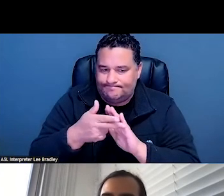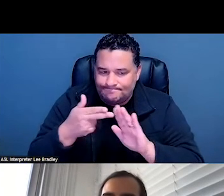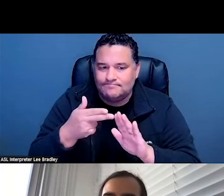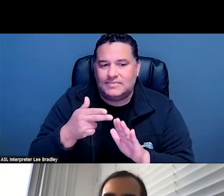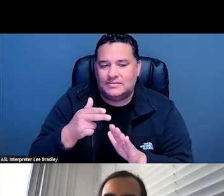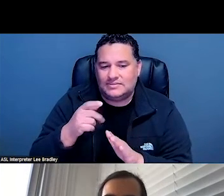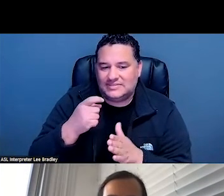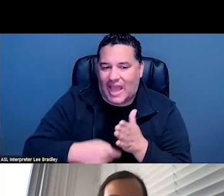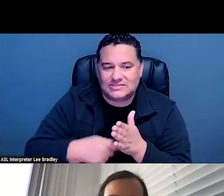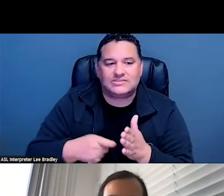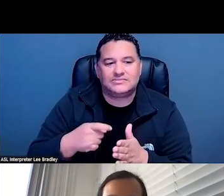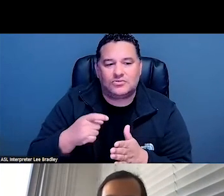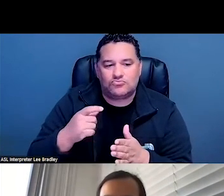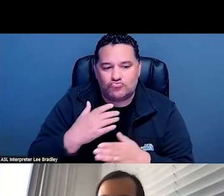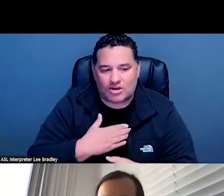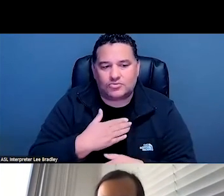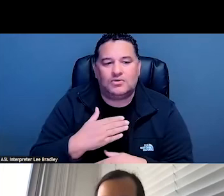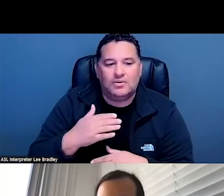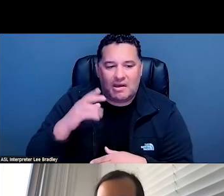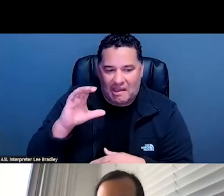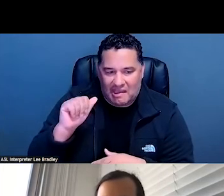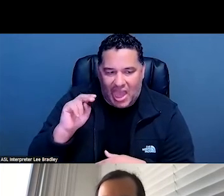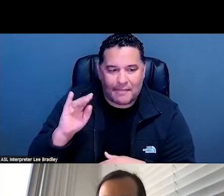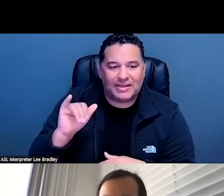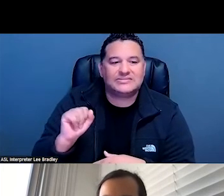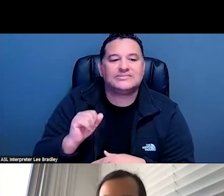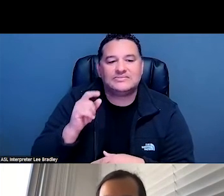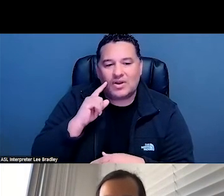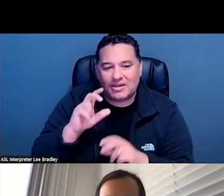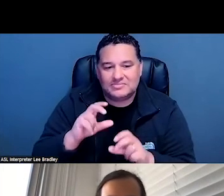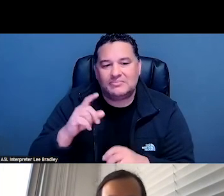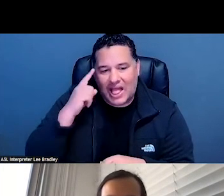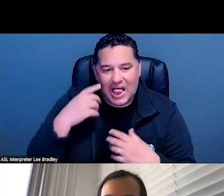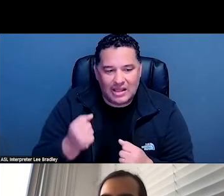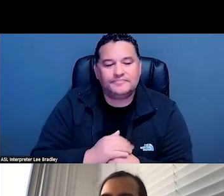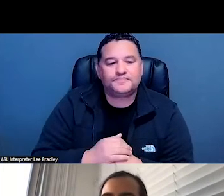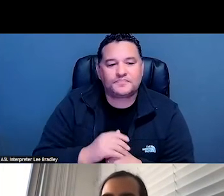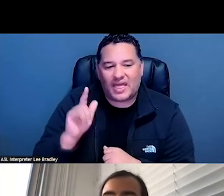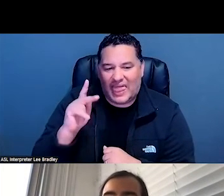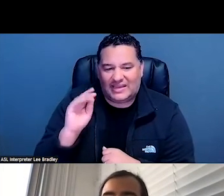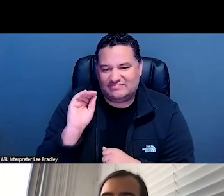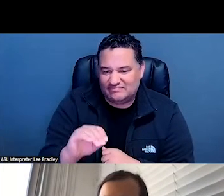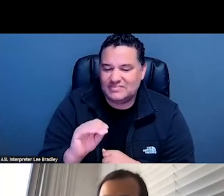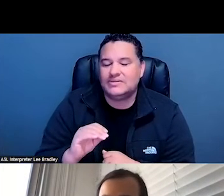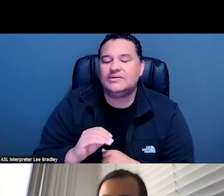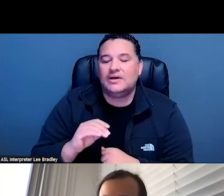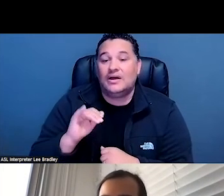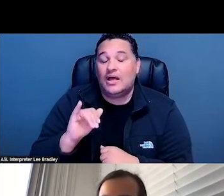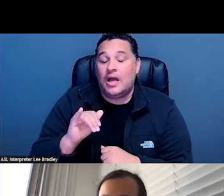, EARMARKING EXCISE TAXES ON